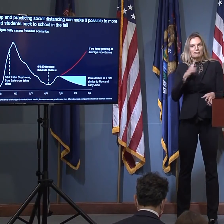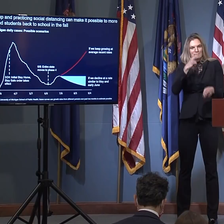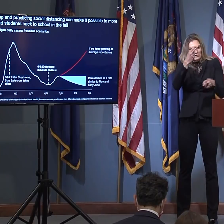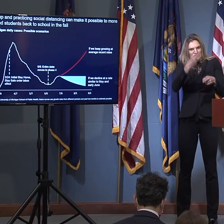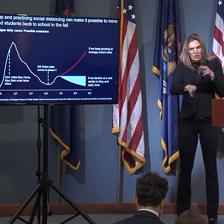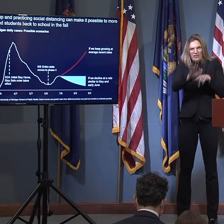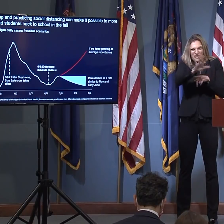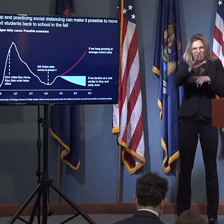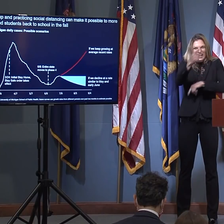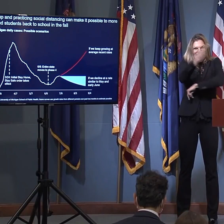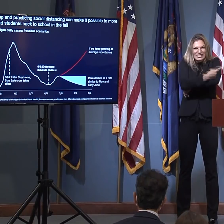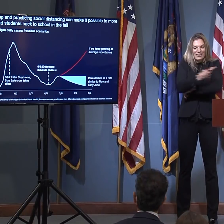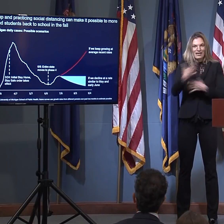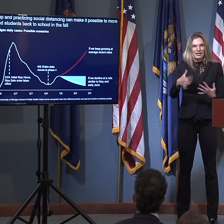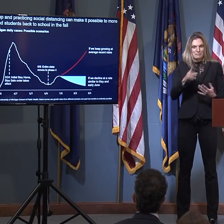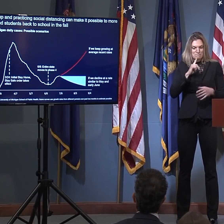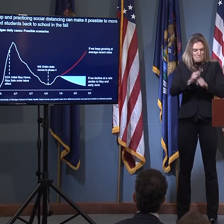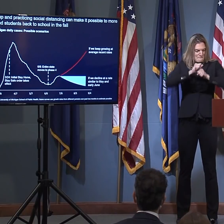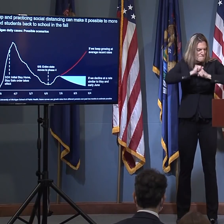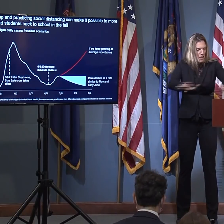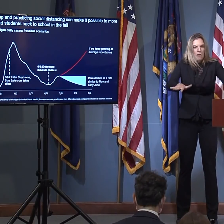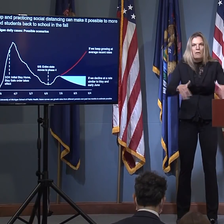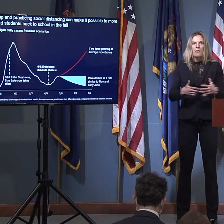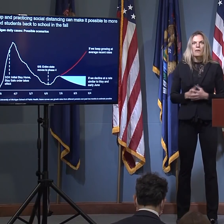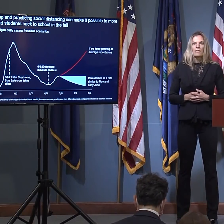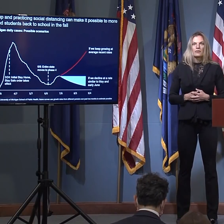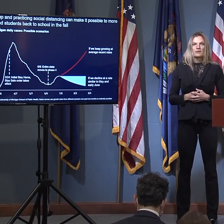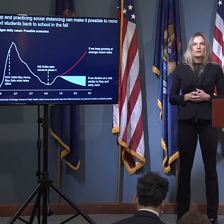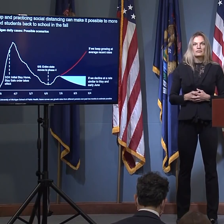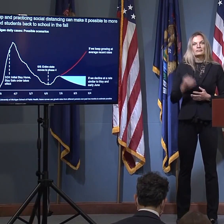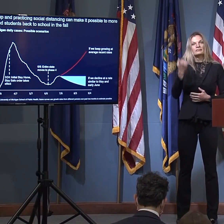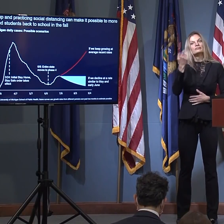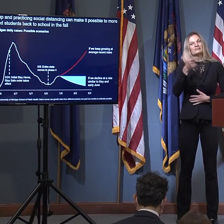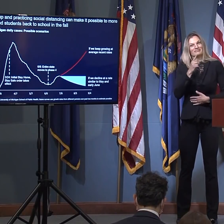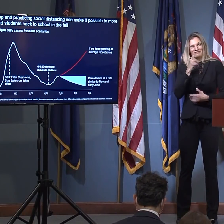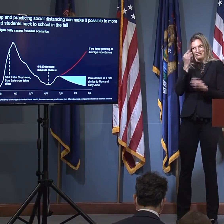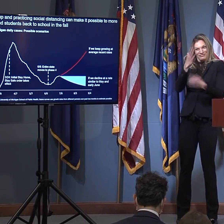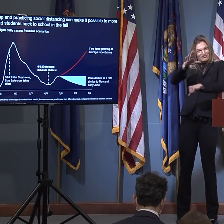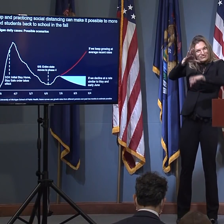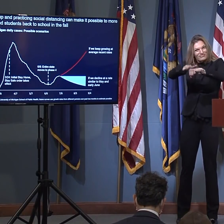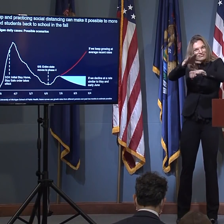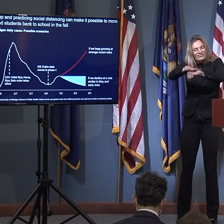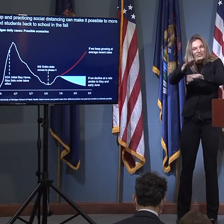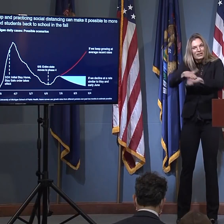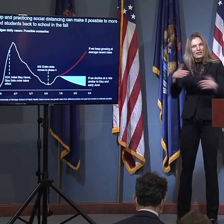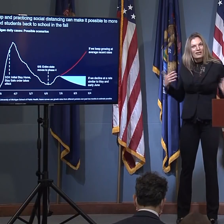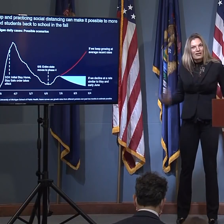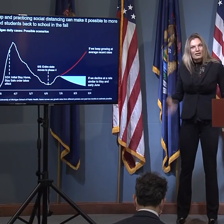THAT 55 DAYS. THAT IS ALL IT TOOK FOR COVID-19